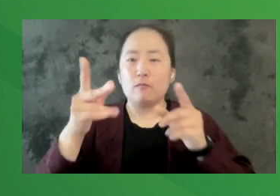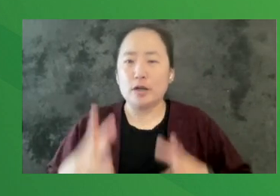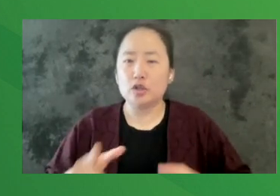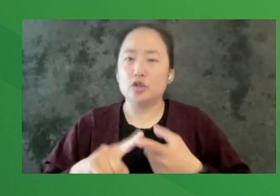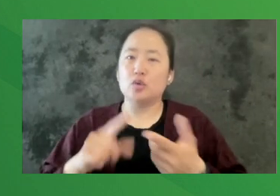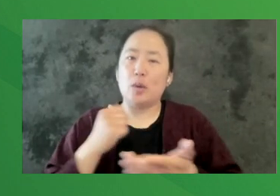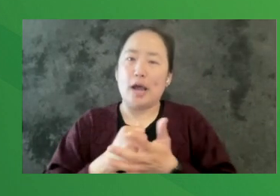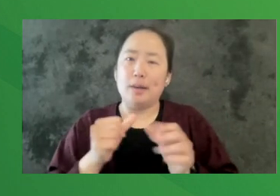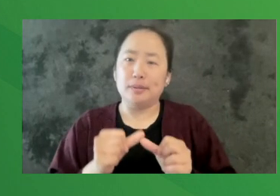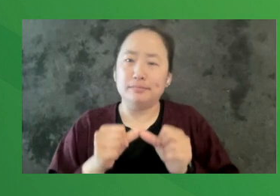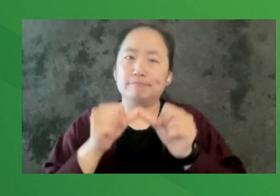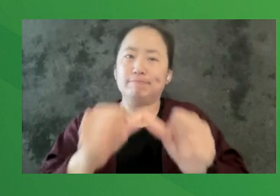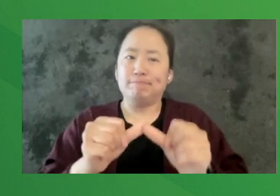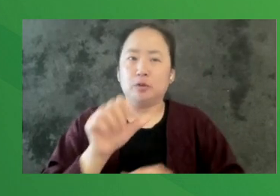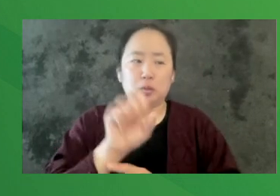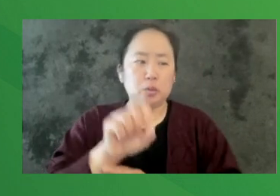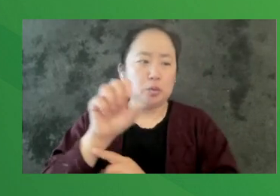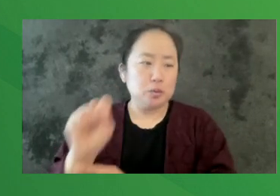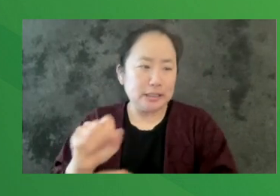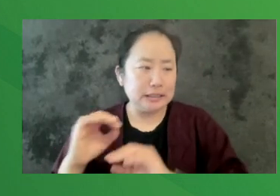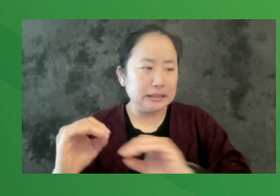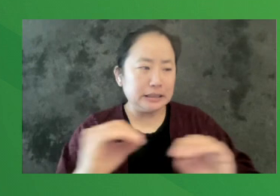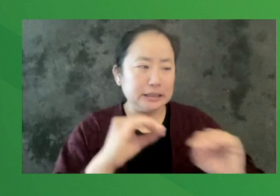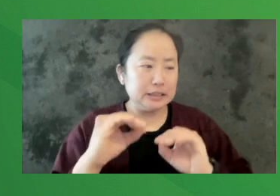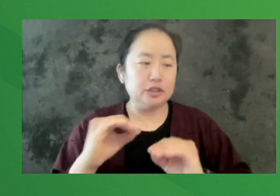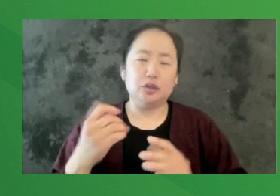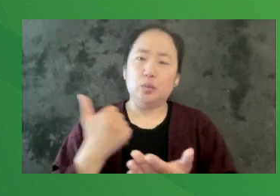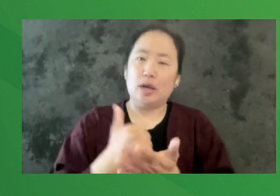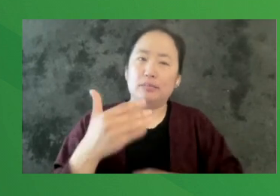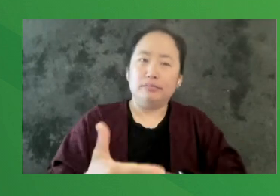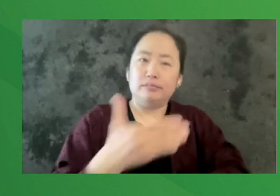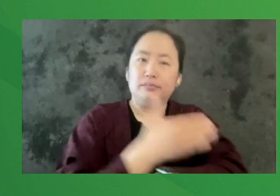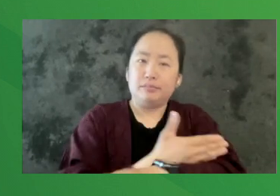So, what does that mean for us in social studies? Well, again, we are a proud partner with so many